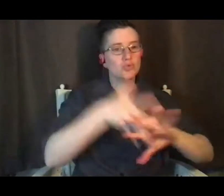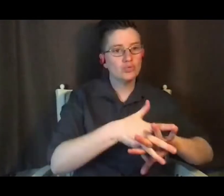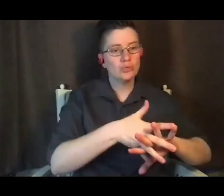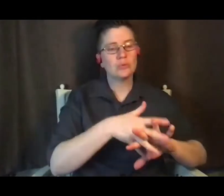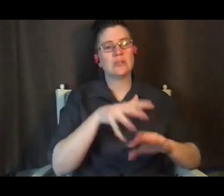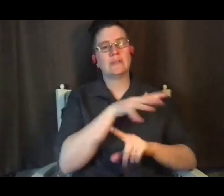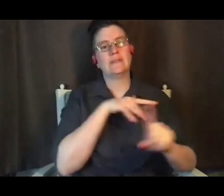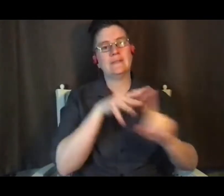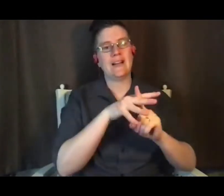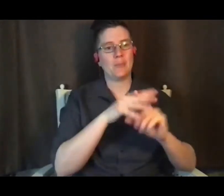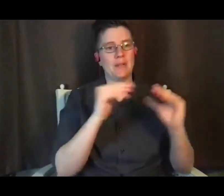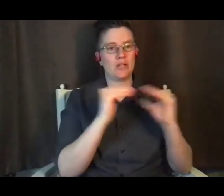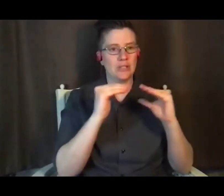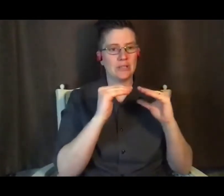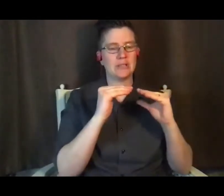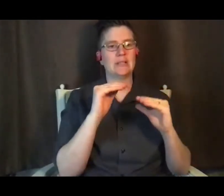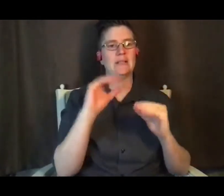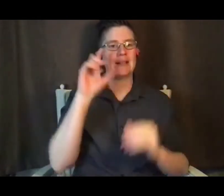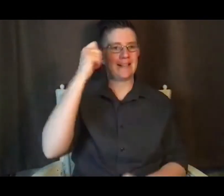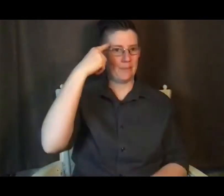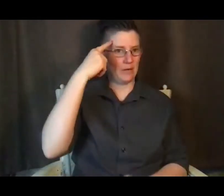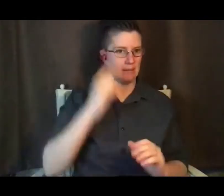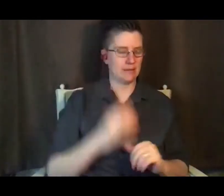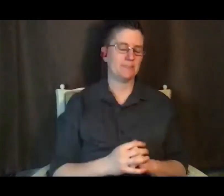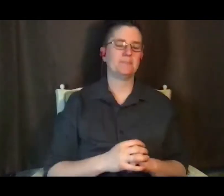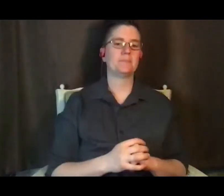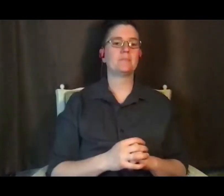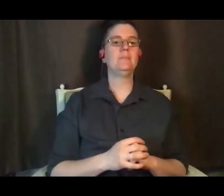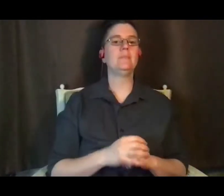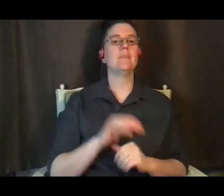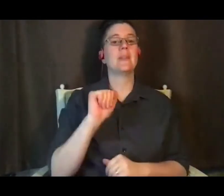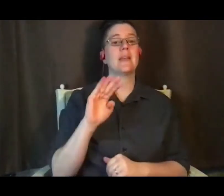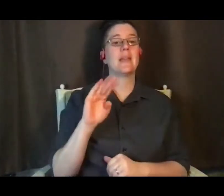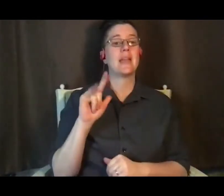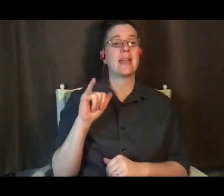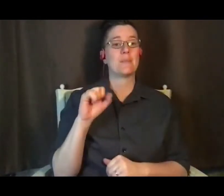and capitalism ableism is predicated upon a value system that teaches us